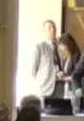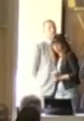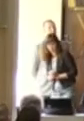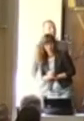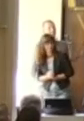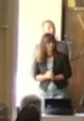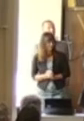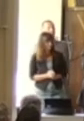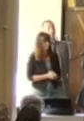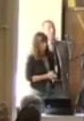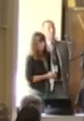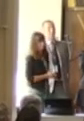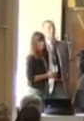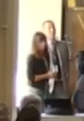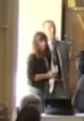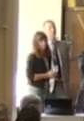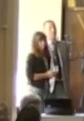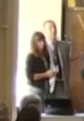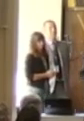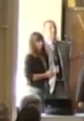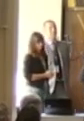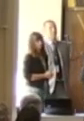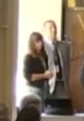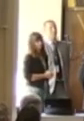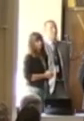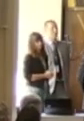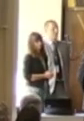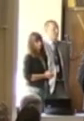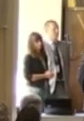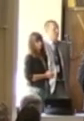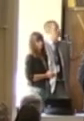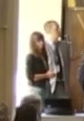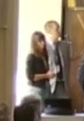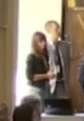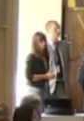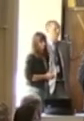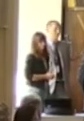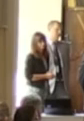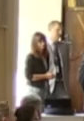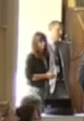happy to come out and talk to you about those things as well I'm Andrew Pfieffer - from